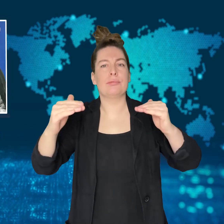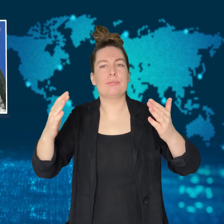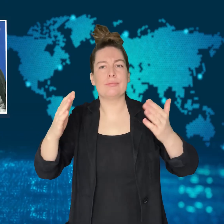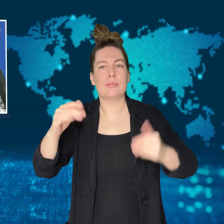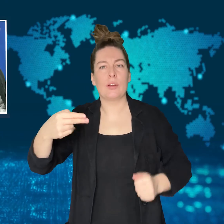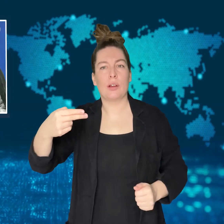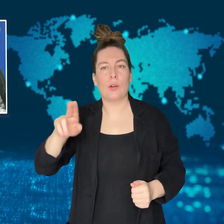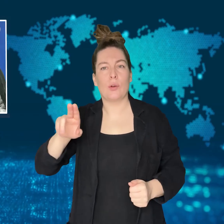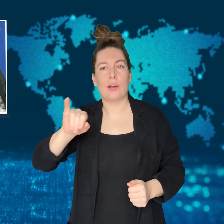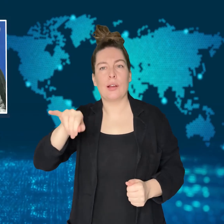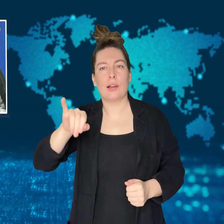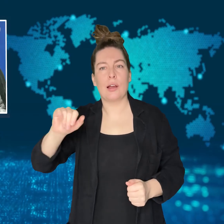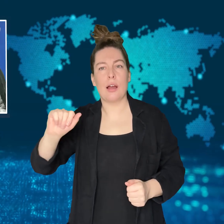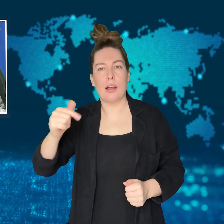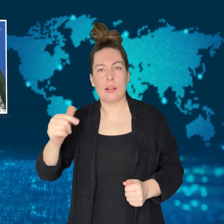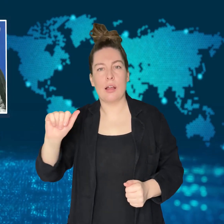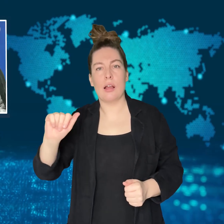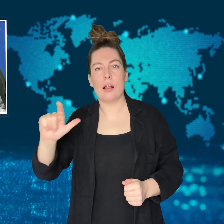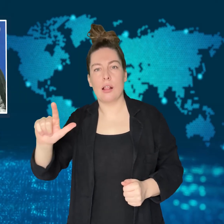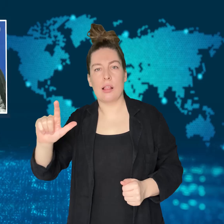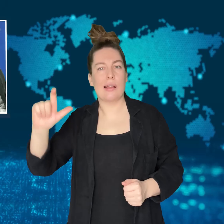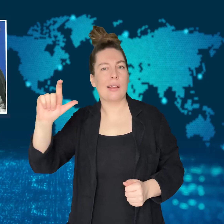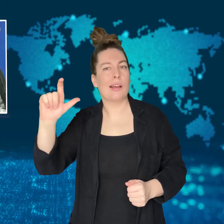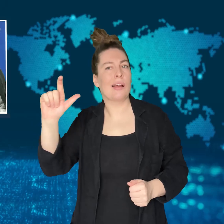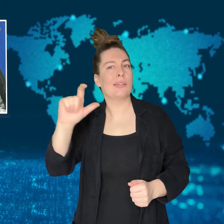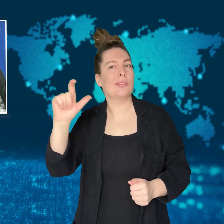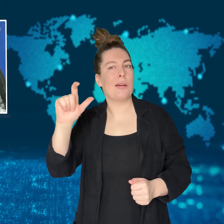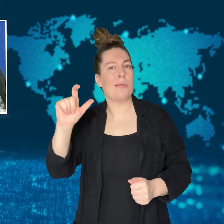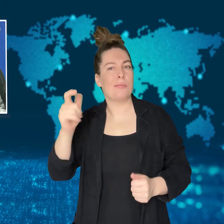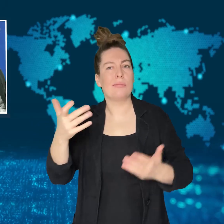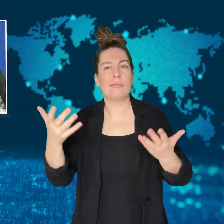"hujjat al-Islam," which is the title given to